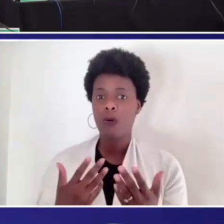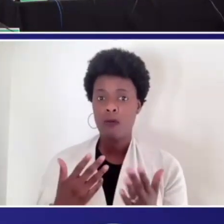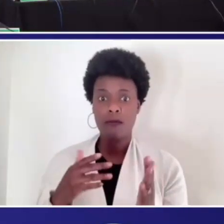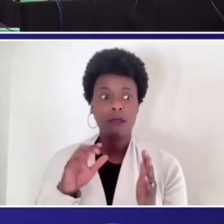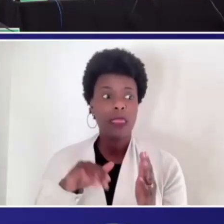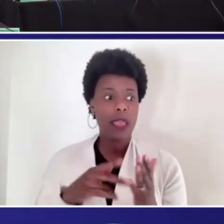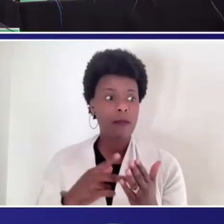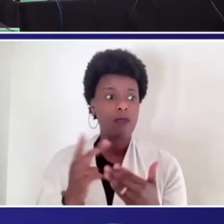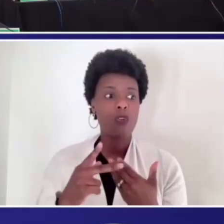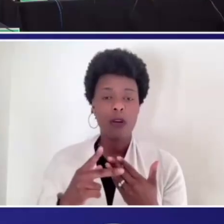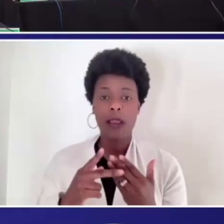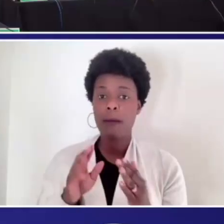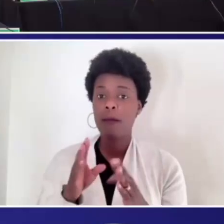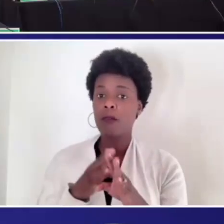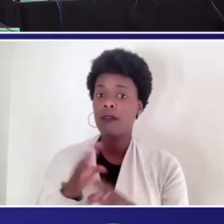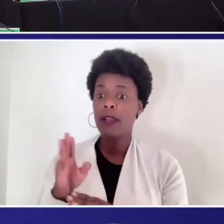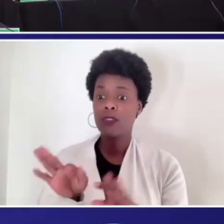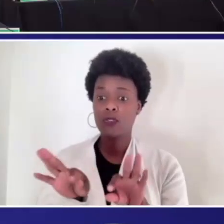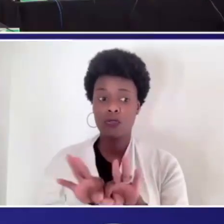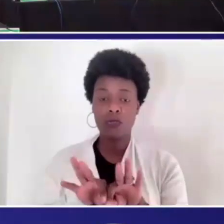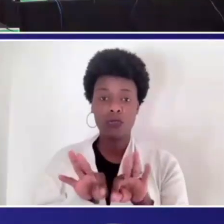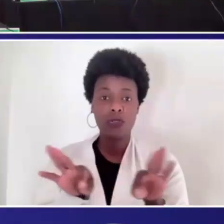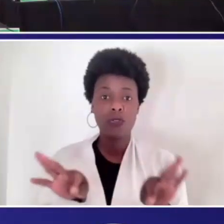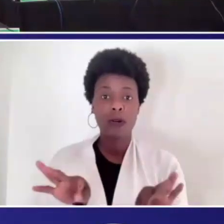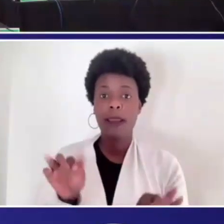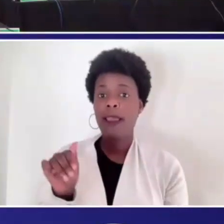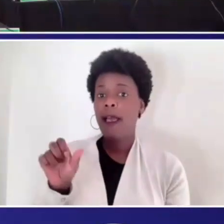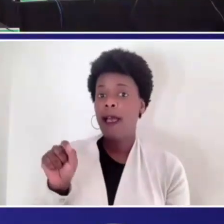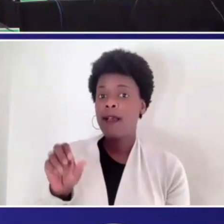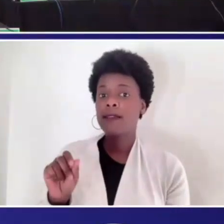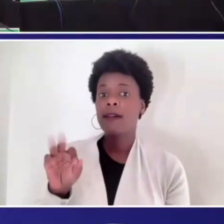degree as of the time of enactment?